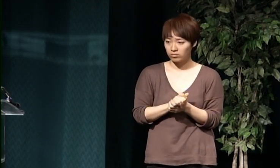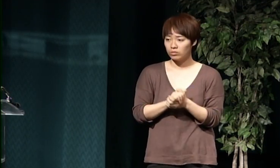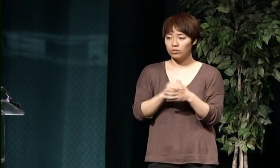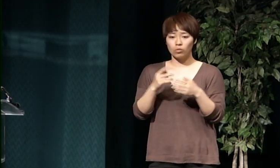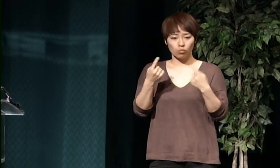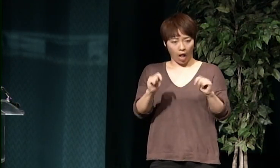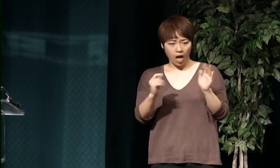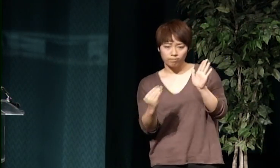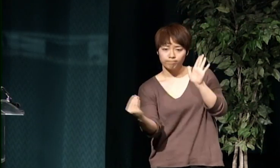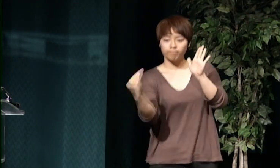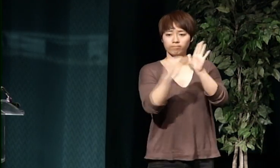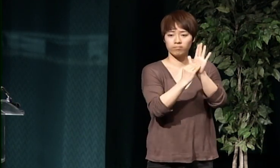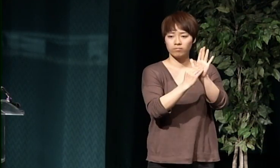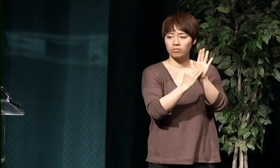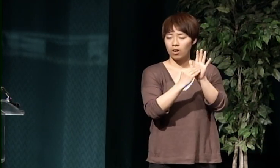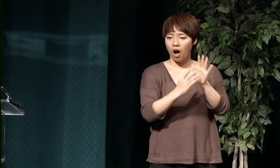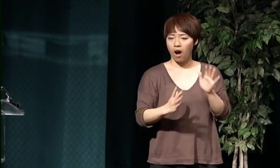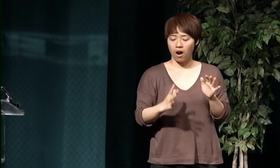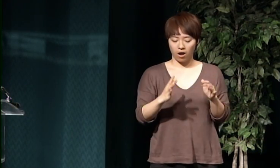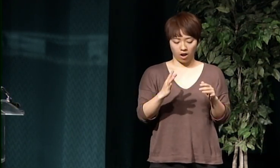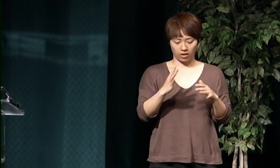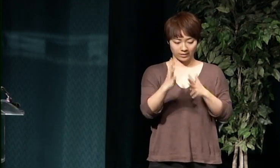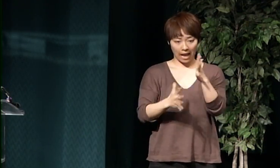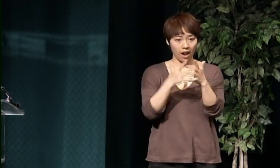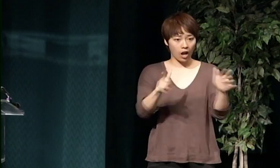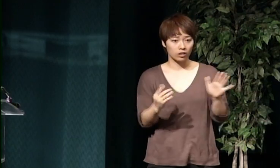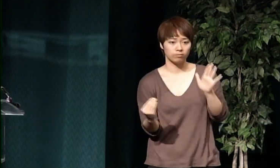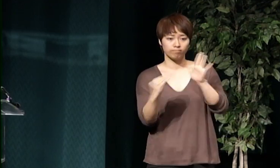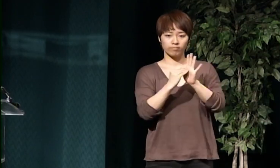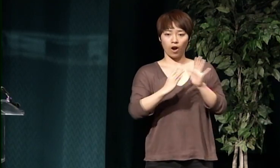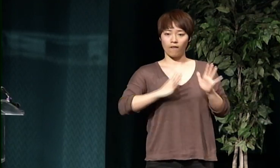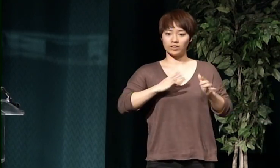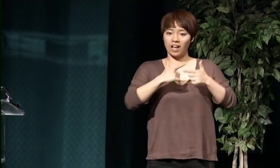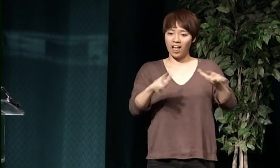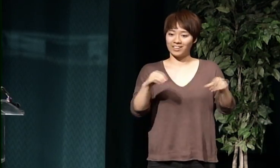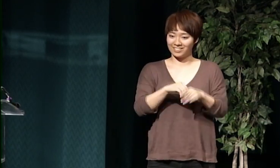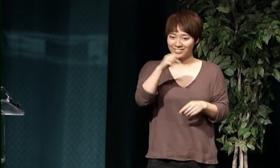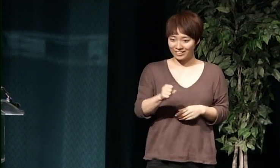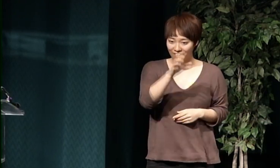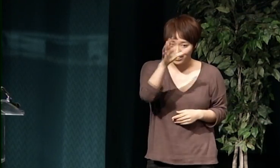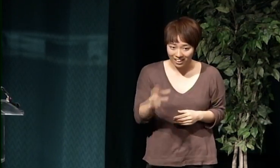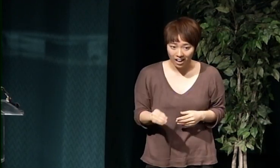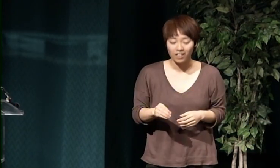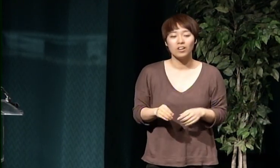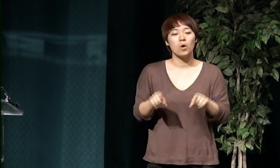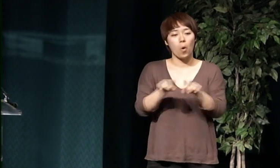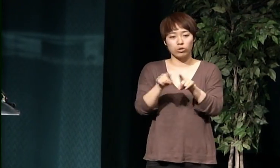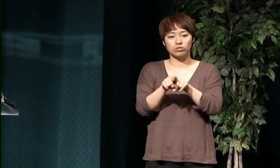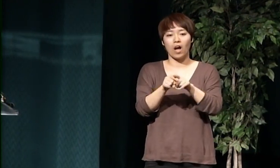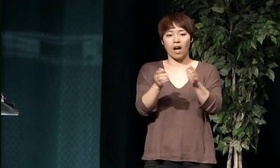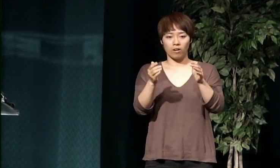of South African countries. Long advocated to have African Sign language